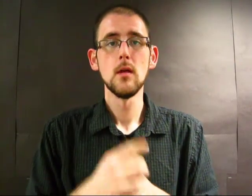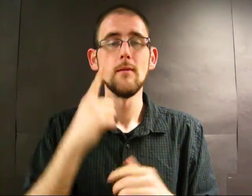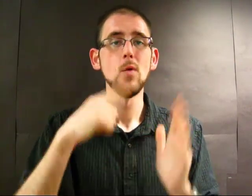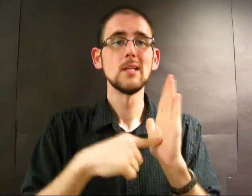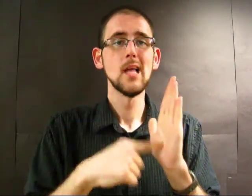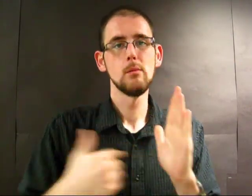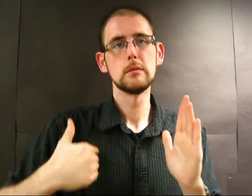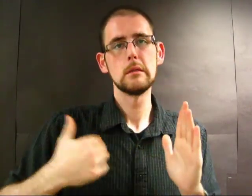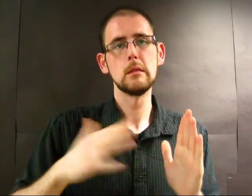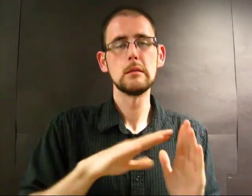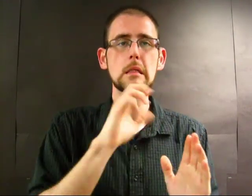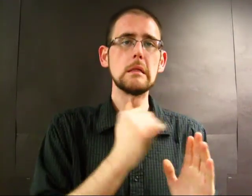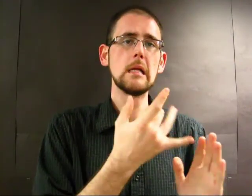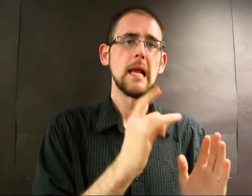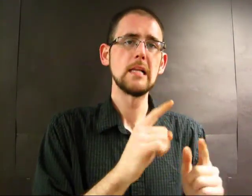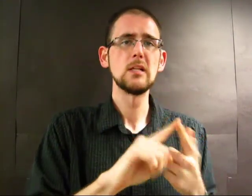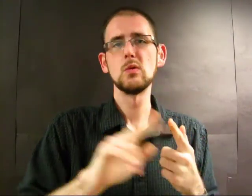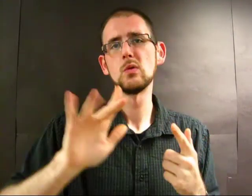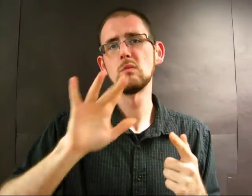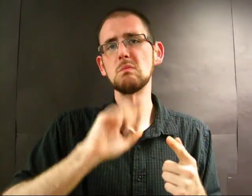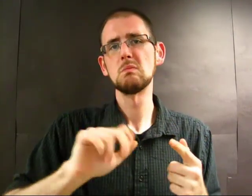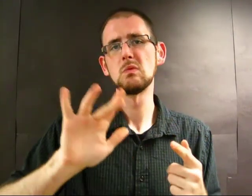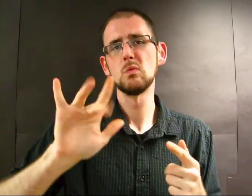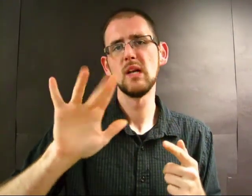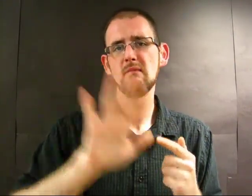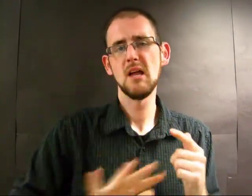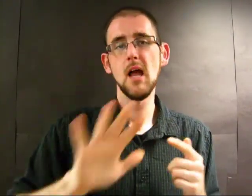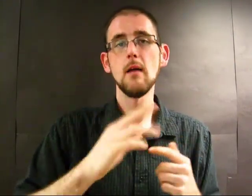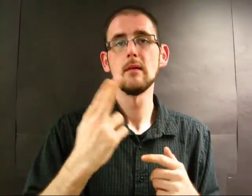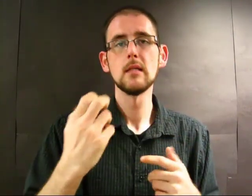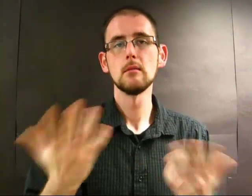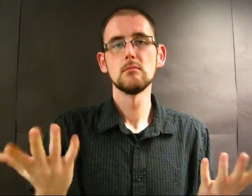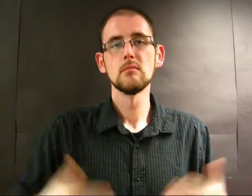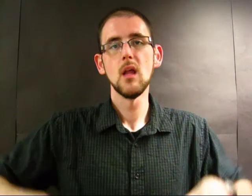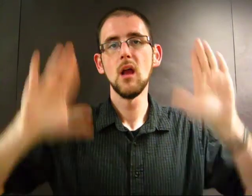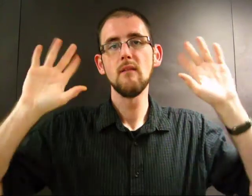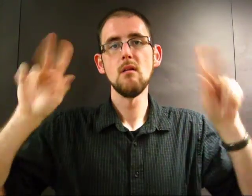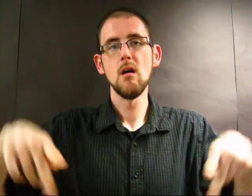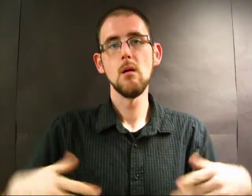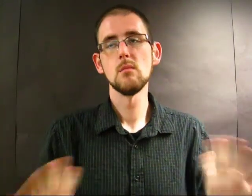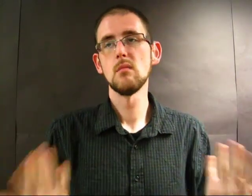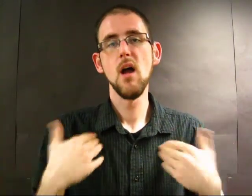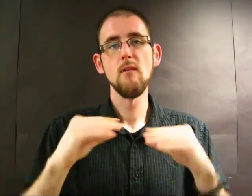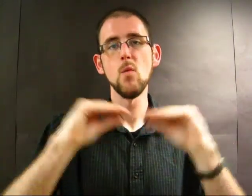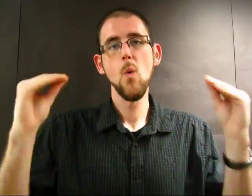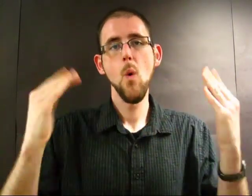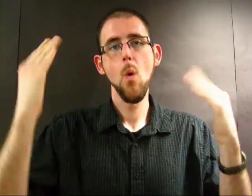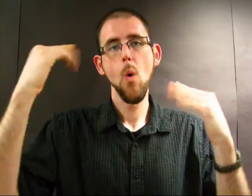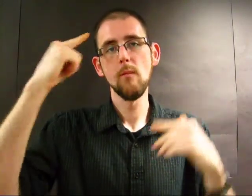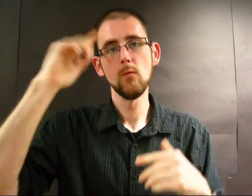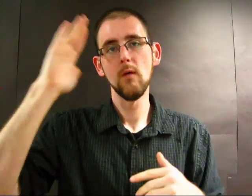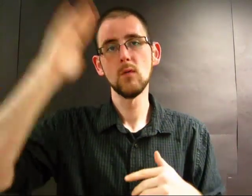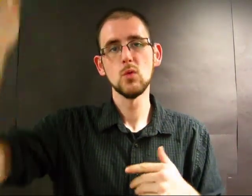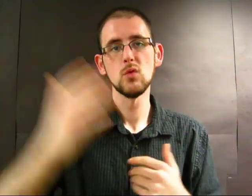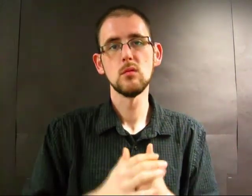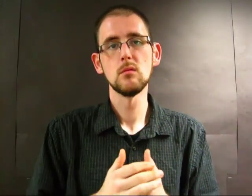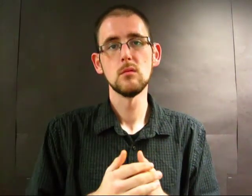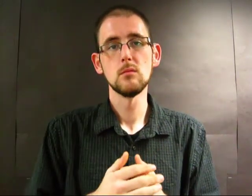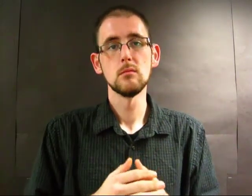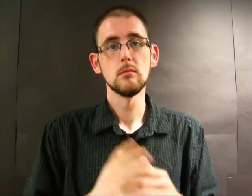For instance, from about age 18 to 25, he essentially gives up and loses all hope for the future.